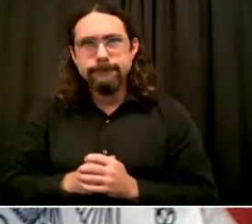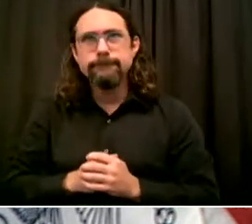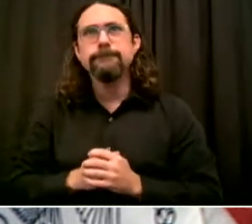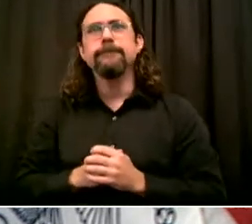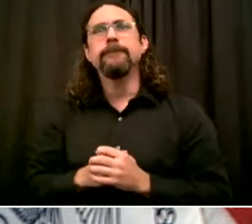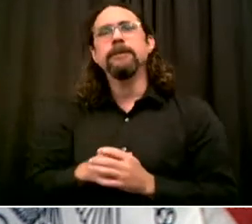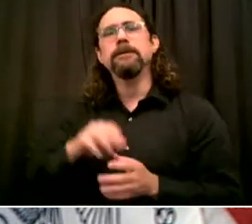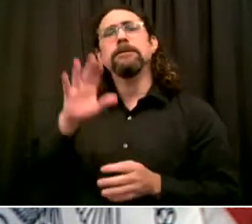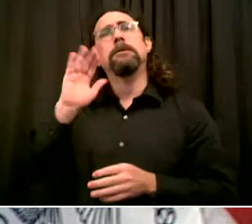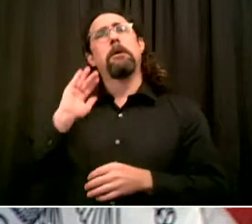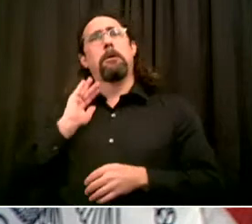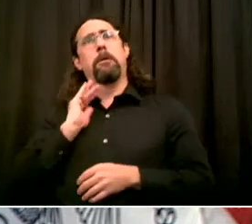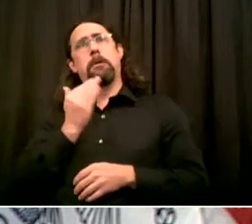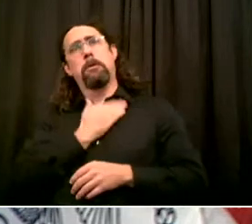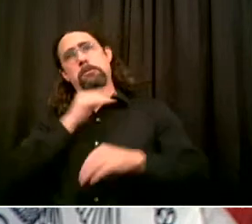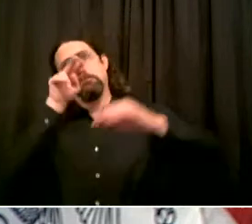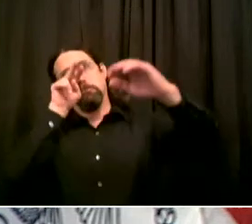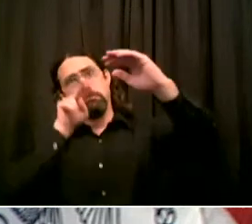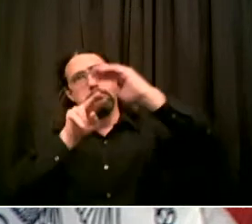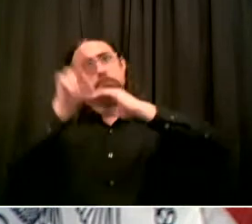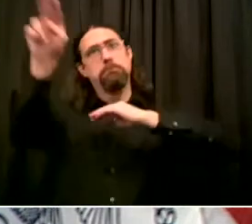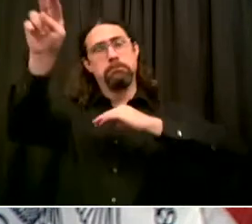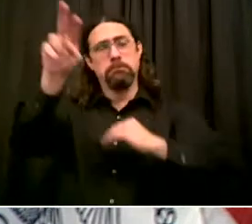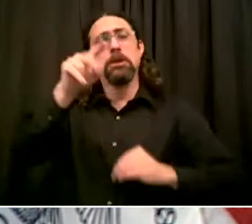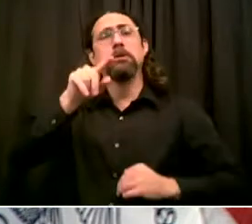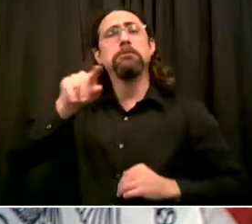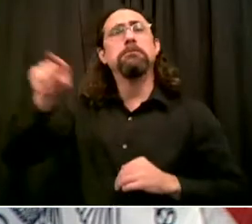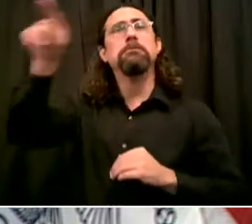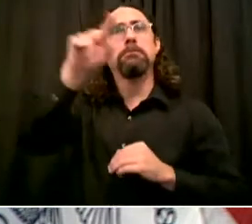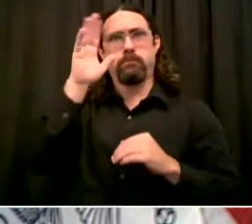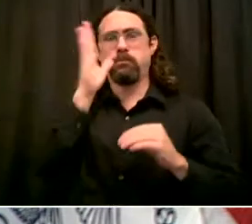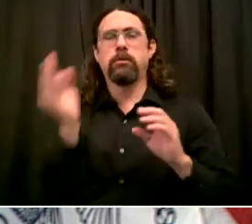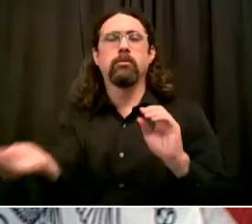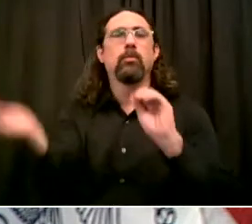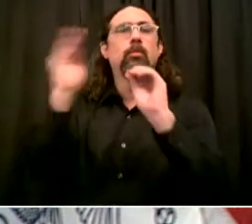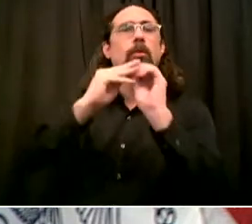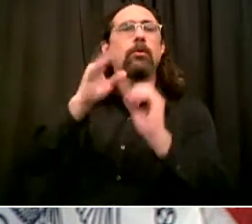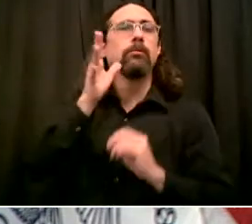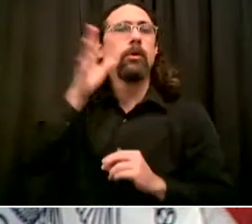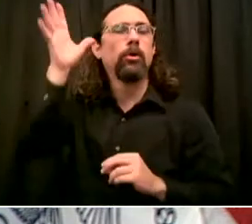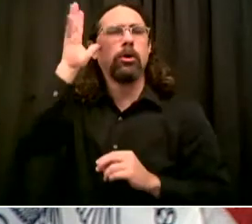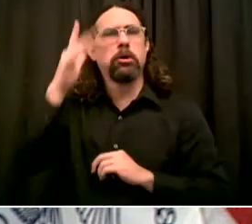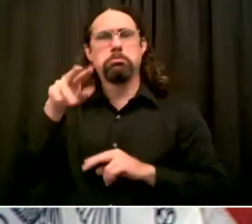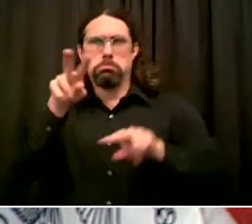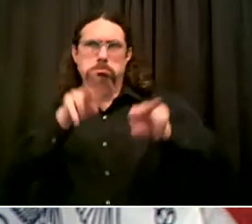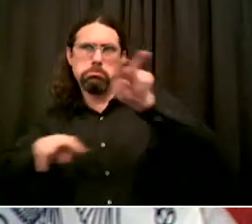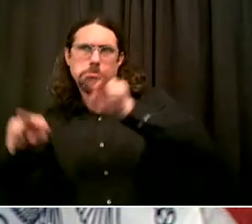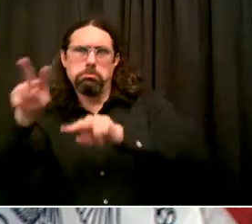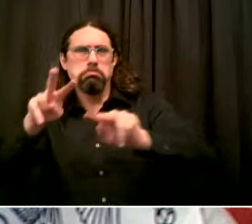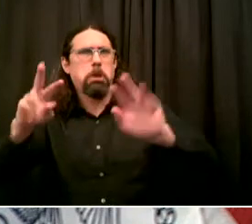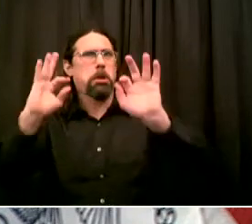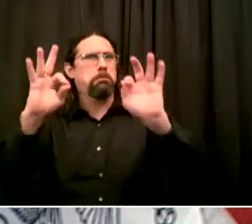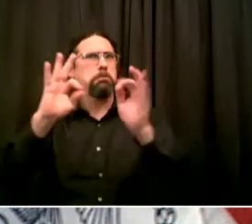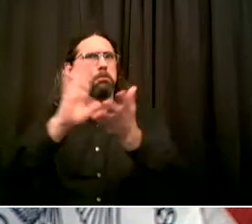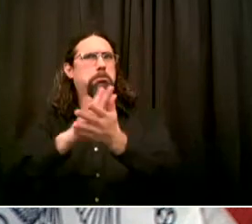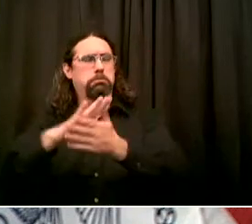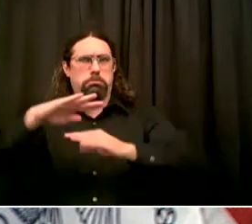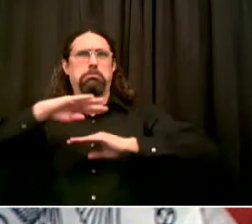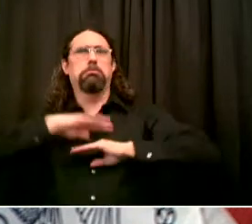PARERETN H HE AVGG T I'M GOOD LOOK AT WHAT IS GOII NGNO THE SCHOOLS, THEY ARE SEEING HOW SAFE THEY ARE AND HOW FEW